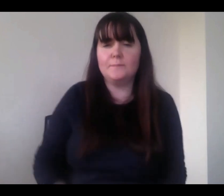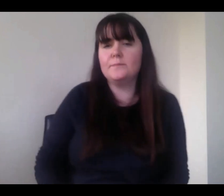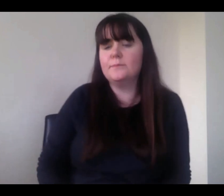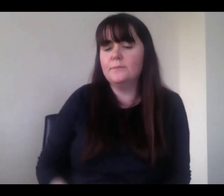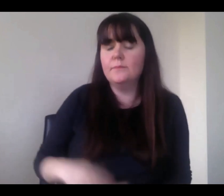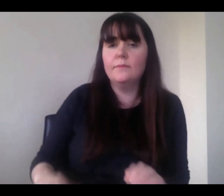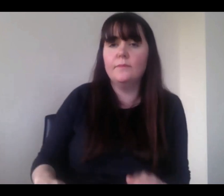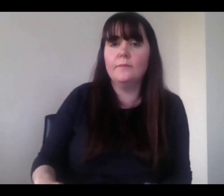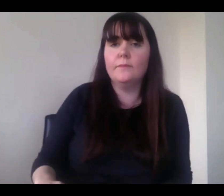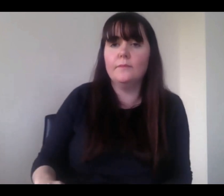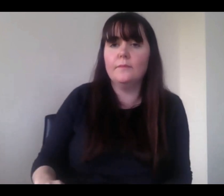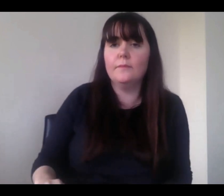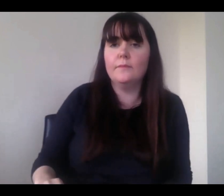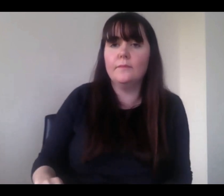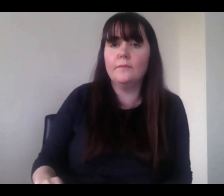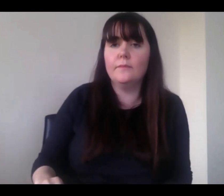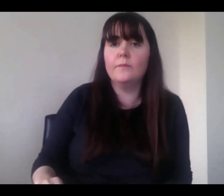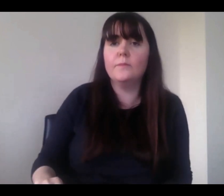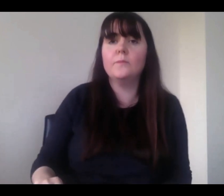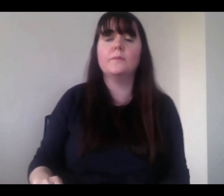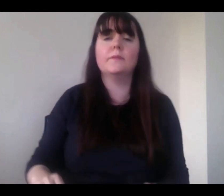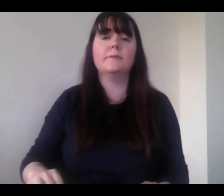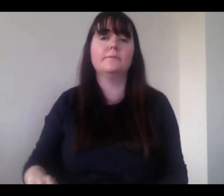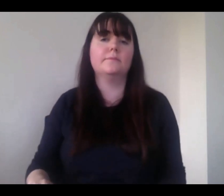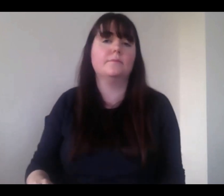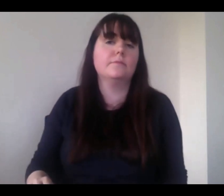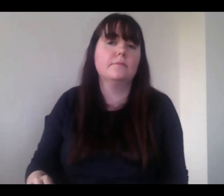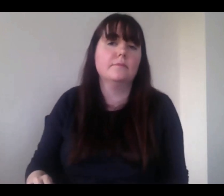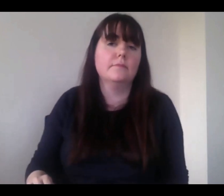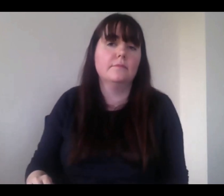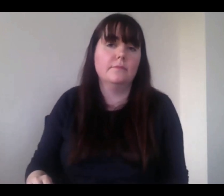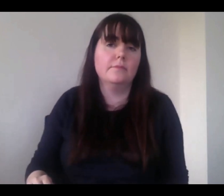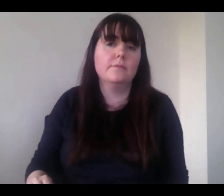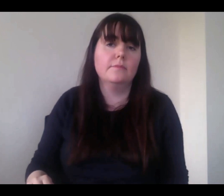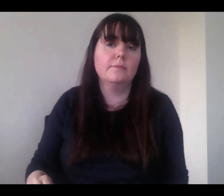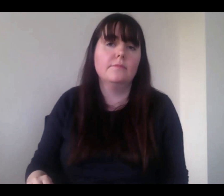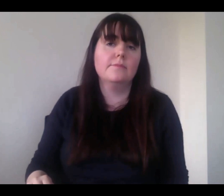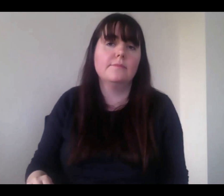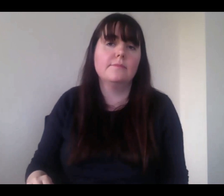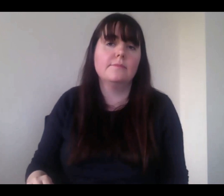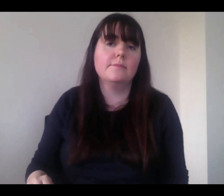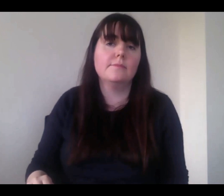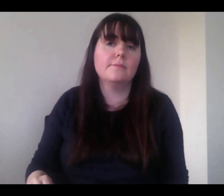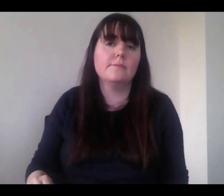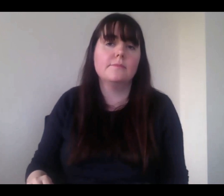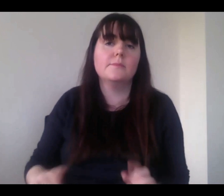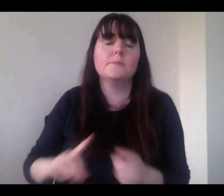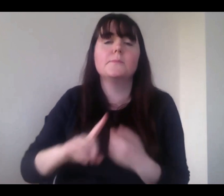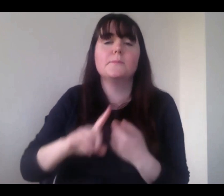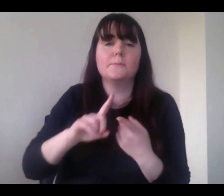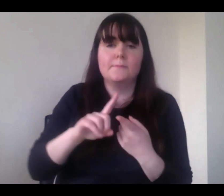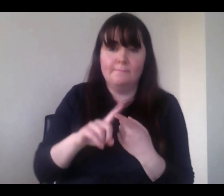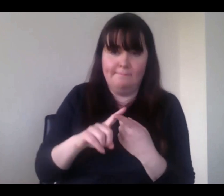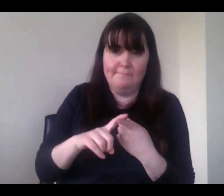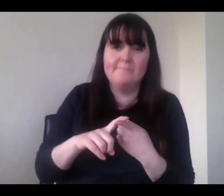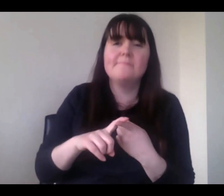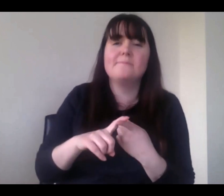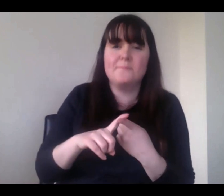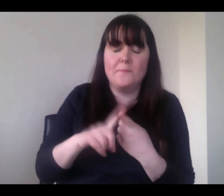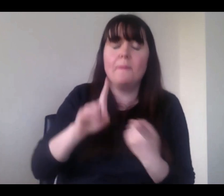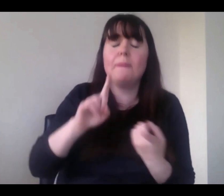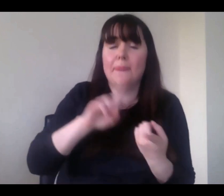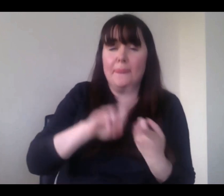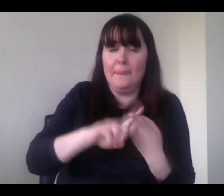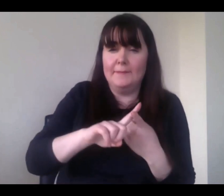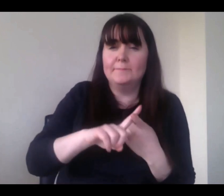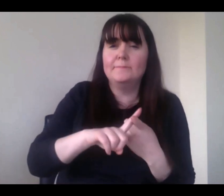lines, Mrs. Marks was delighted with it. She gestured to us, us the Annies, her delight